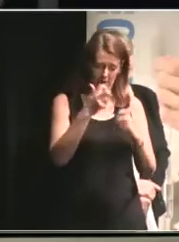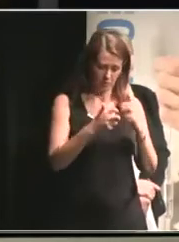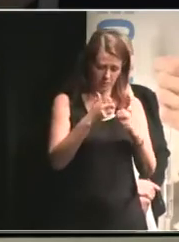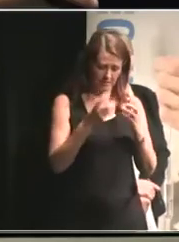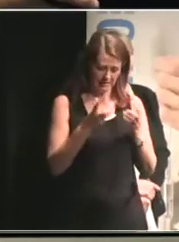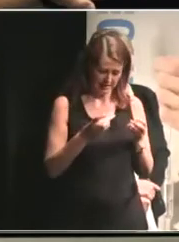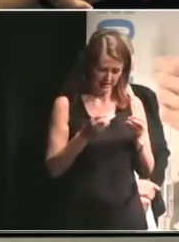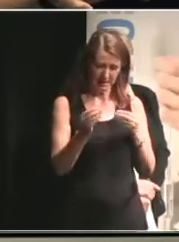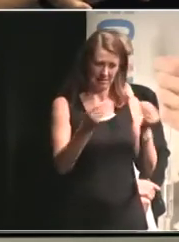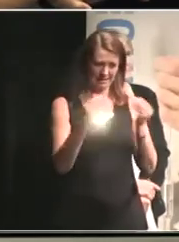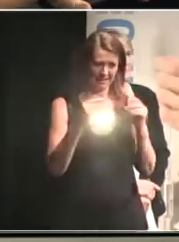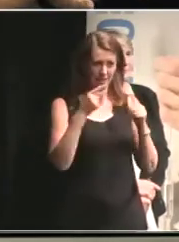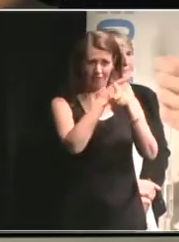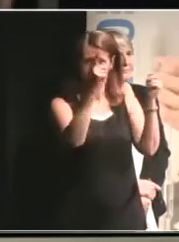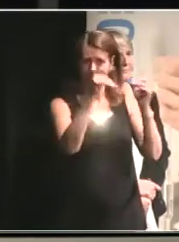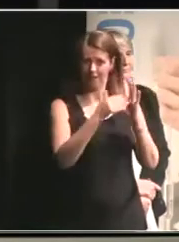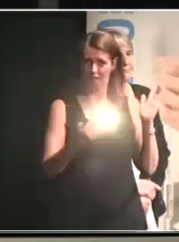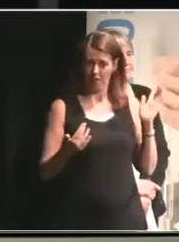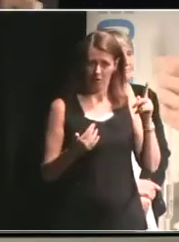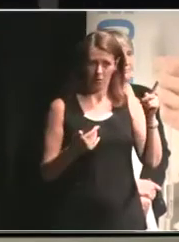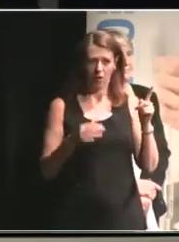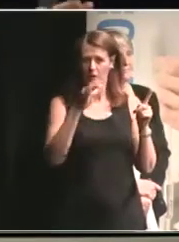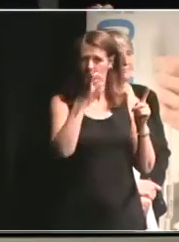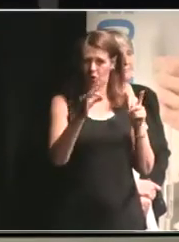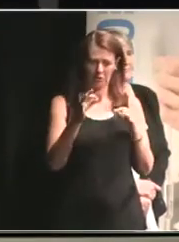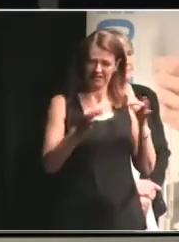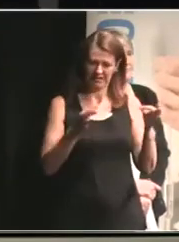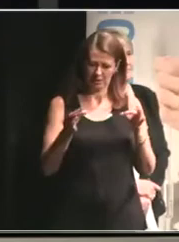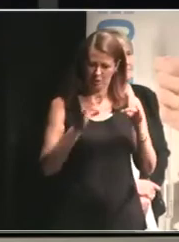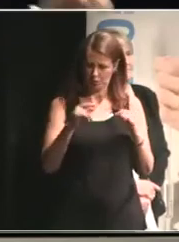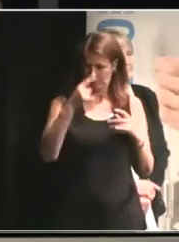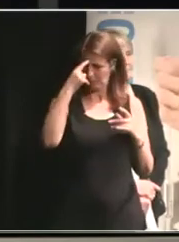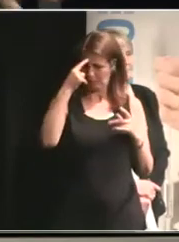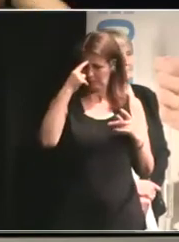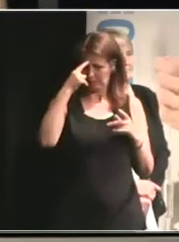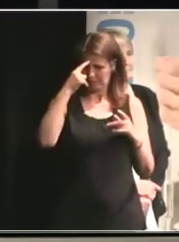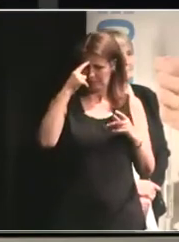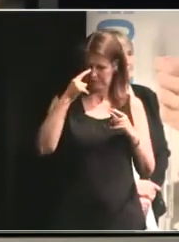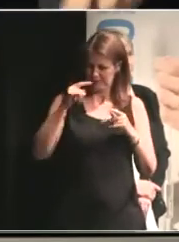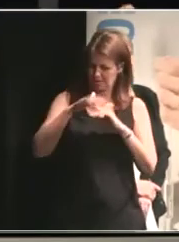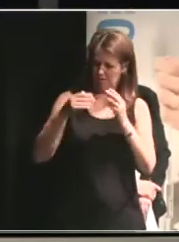that are out there now we're not designed to anticipate any way of dealing with them after use.